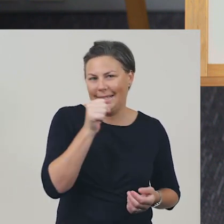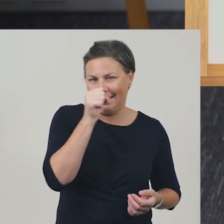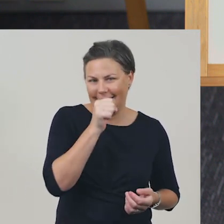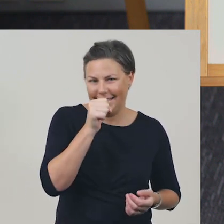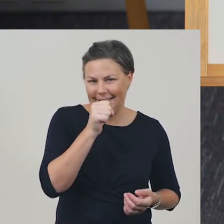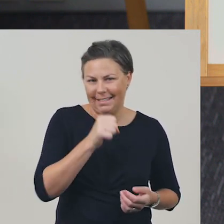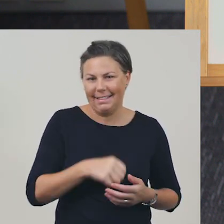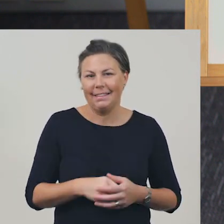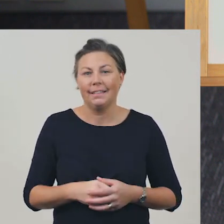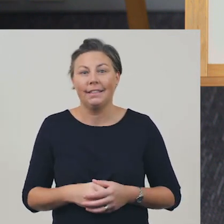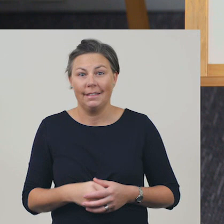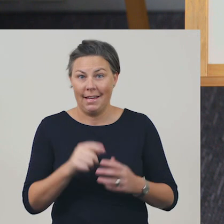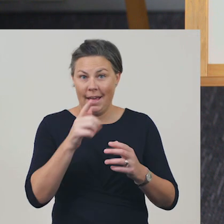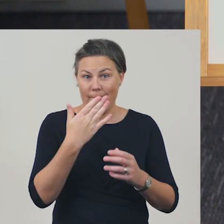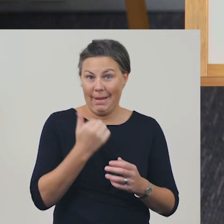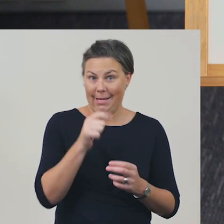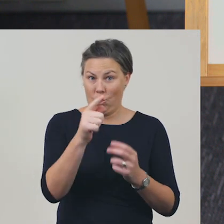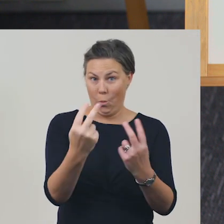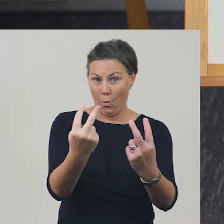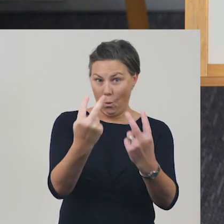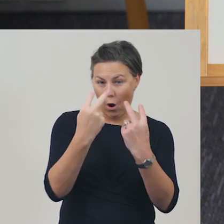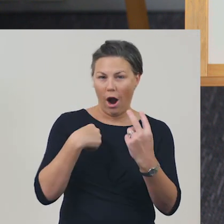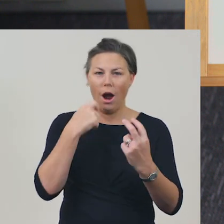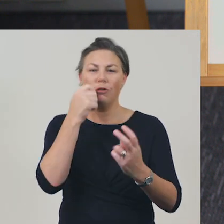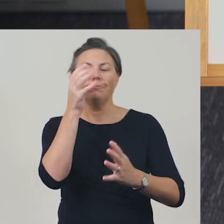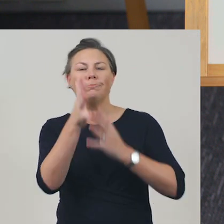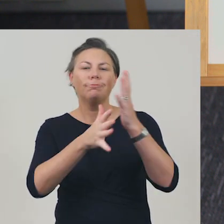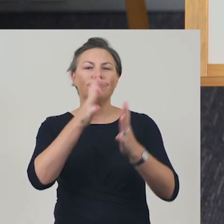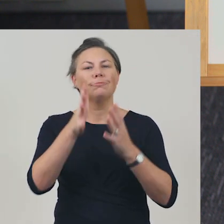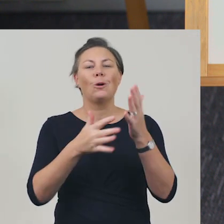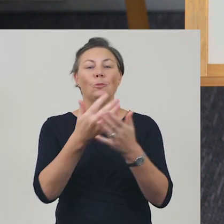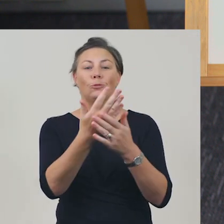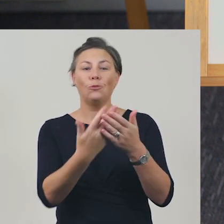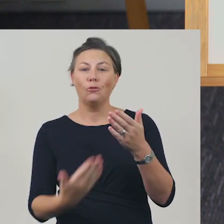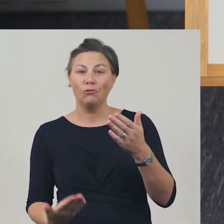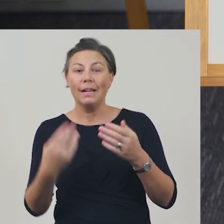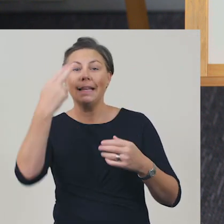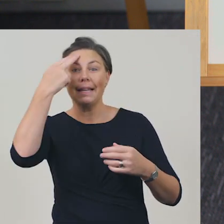Please join me as I read the story, 'The Three Little Pigs’.